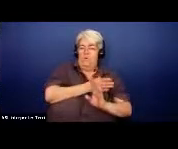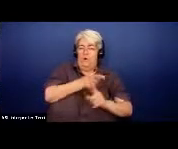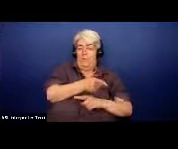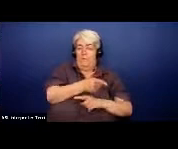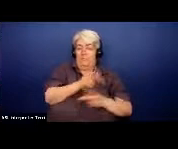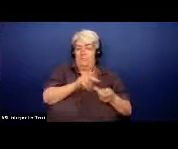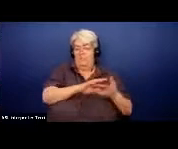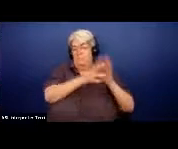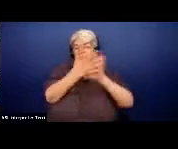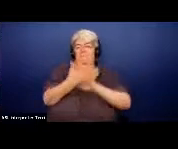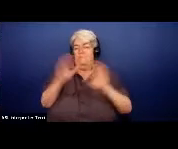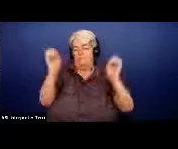crisis are the things that we can be